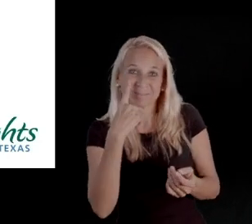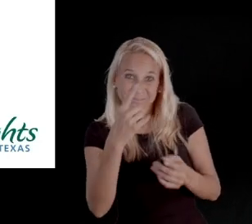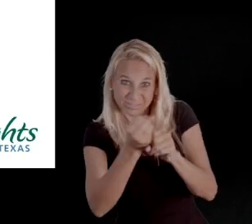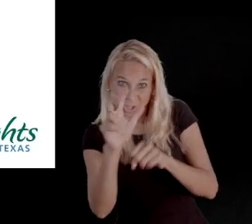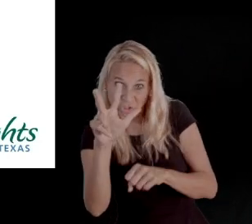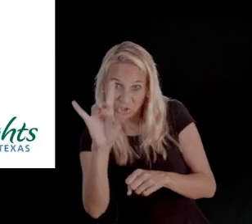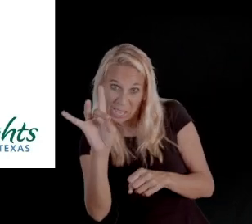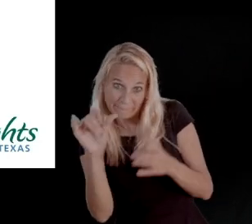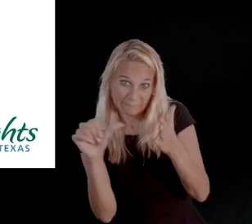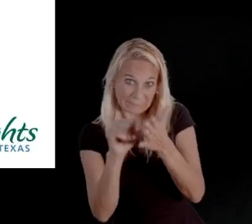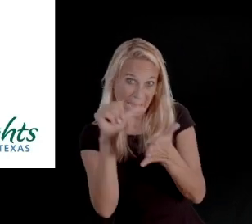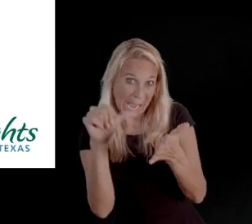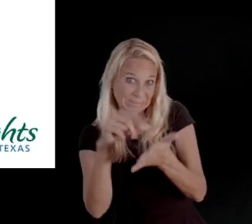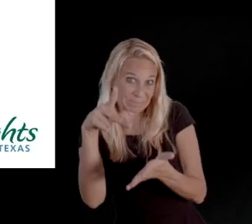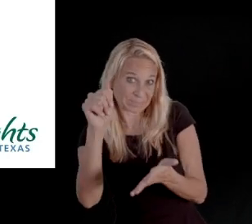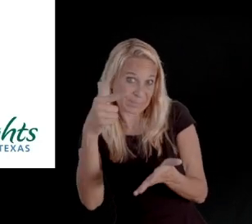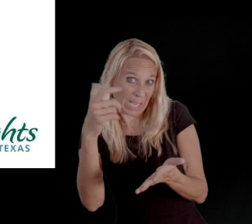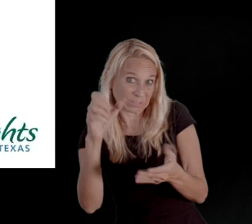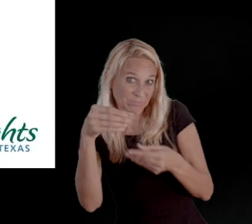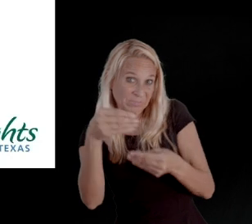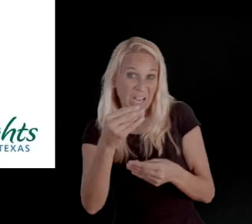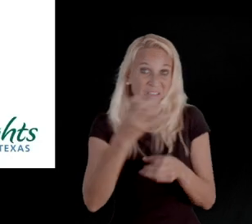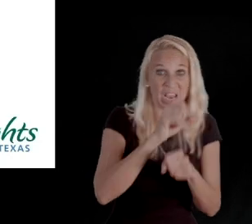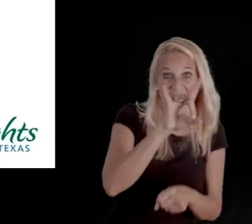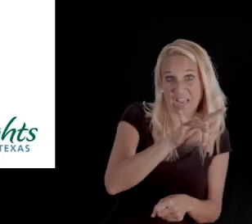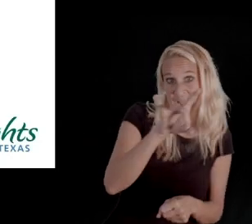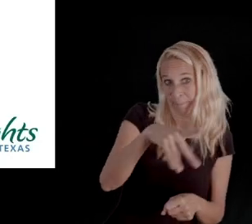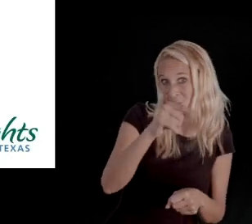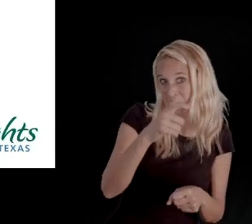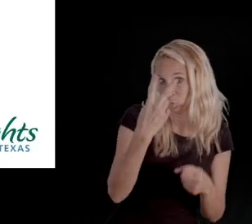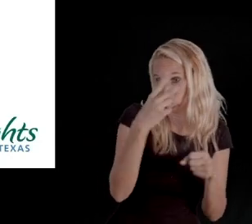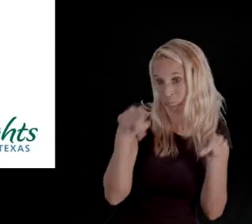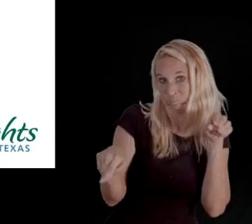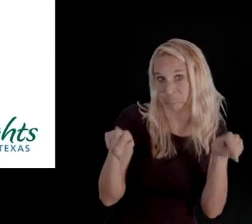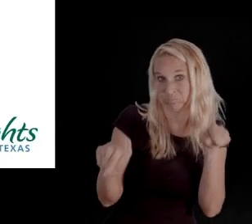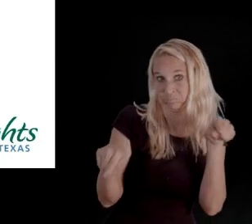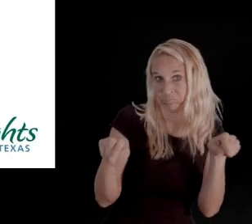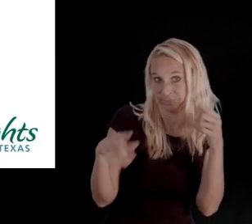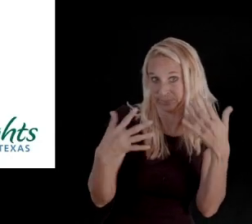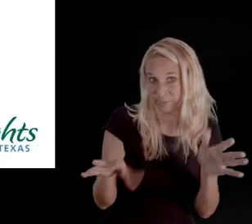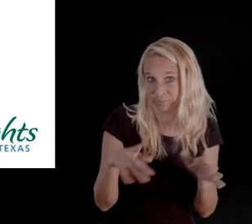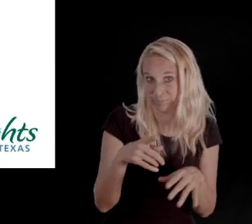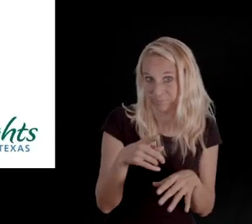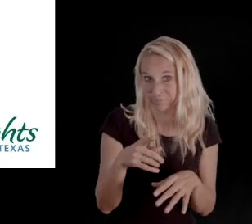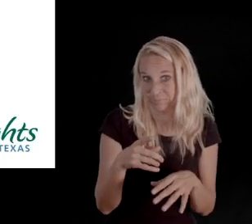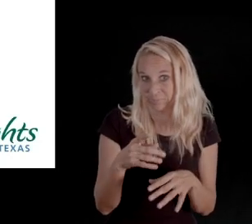okay, I received a 38-page packet and then 88-page packet. These are the days I received them.